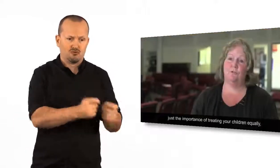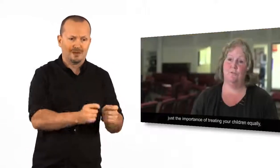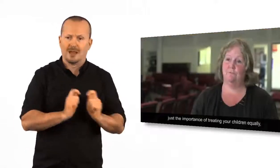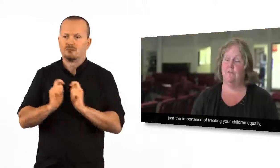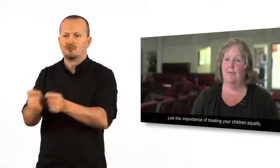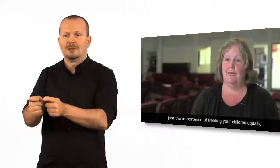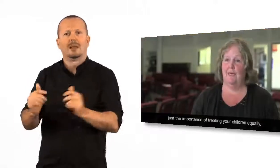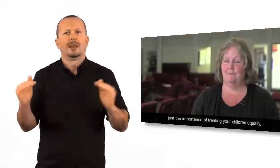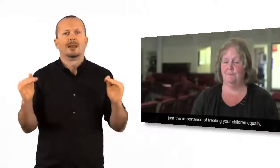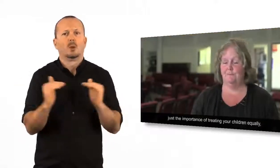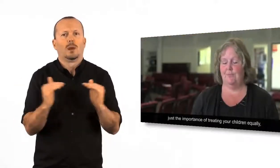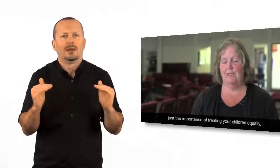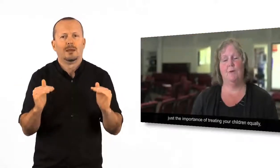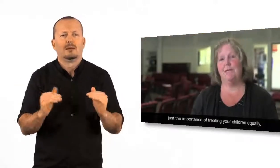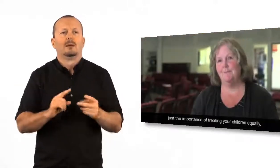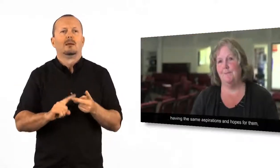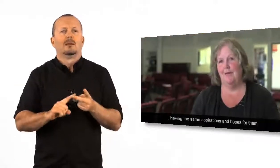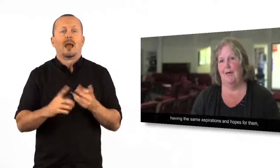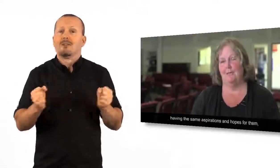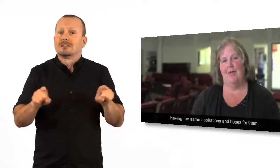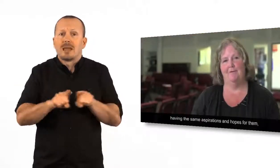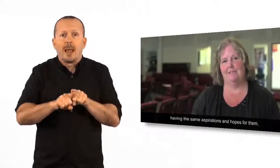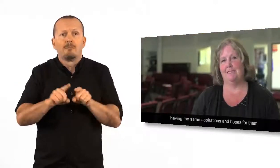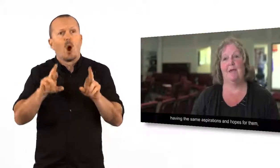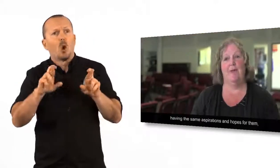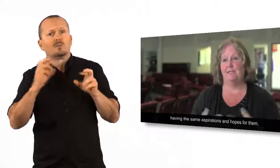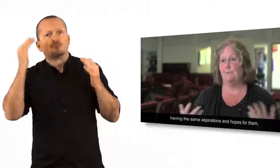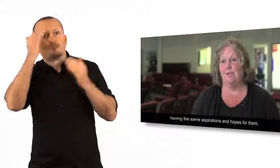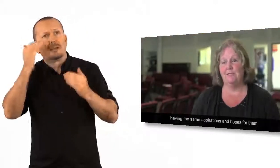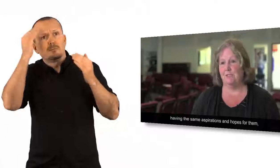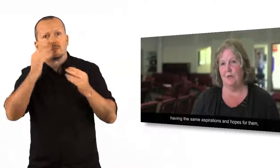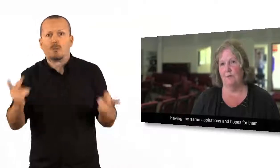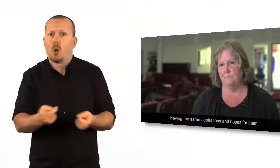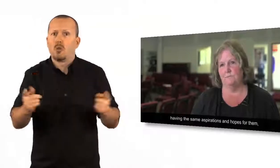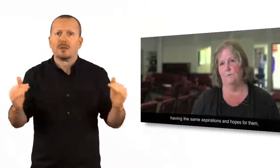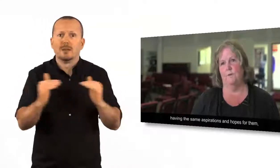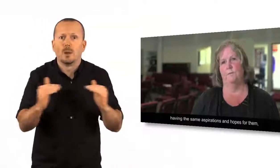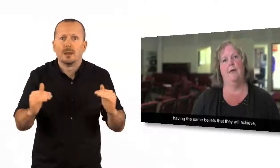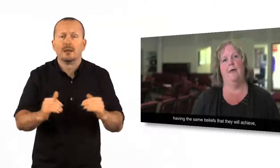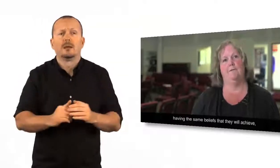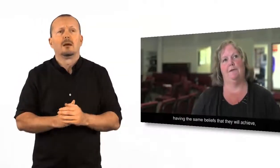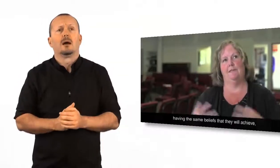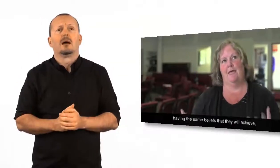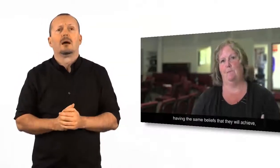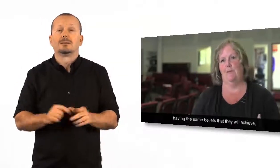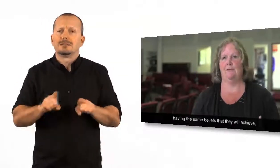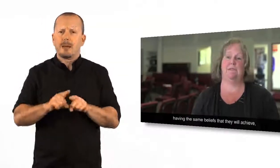children equally, having the same aspirations and hopes for them, having the same beliefs